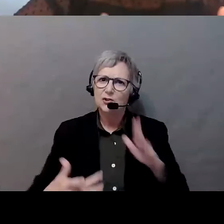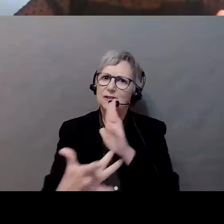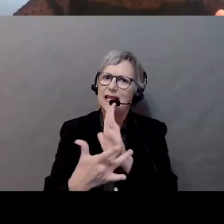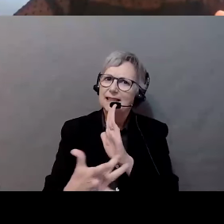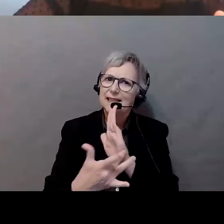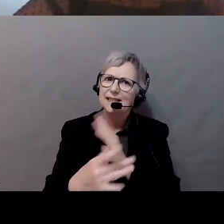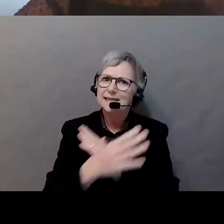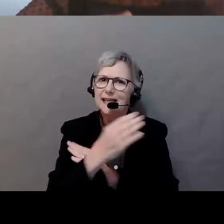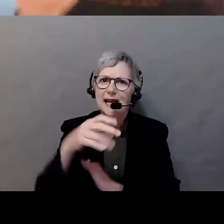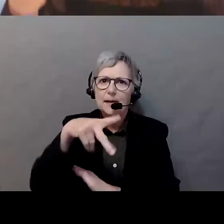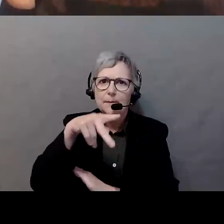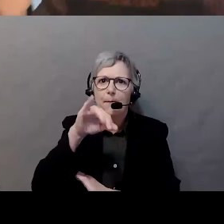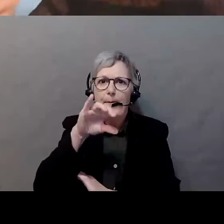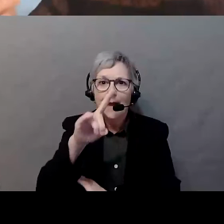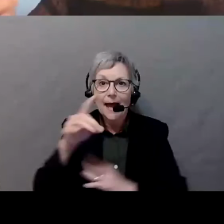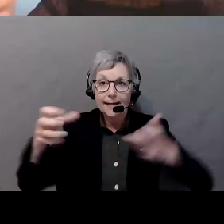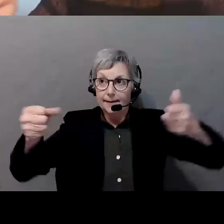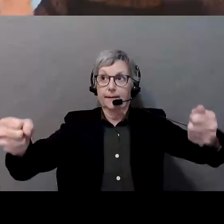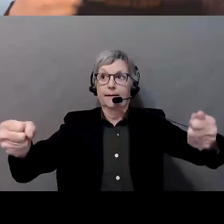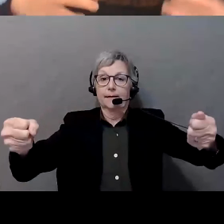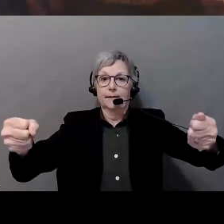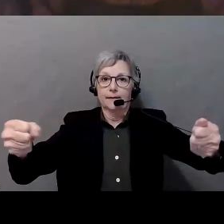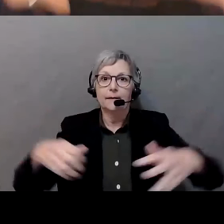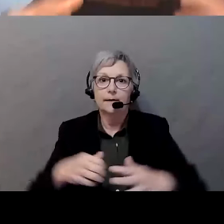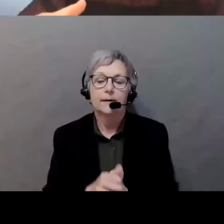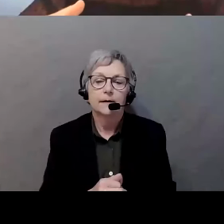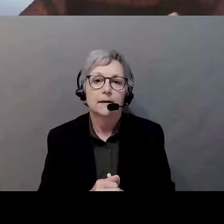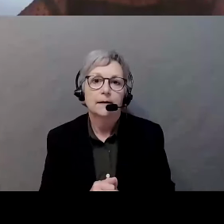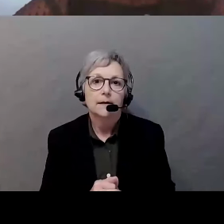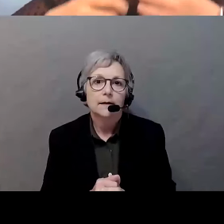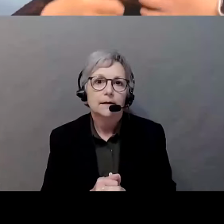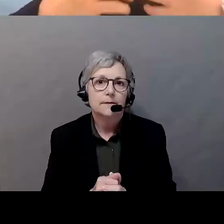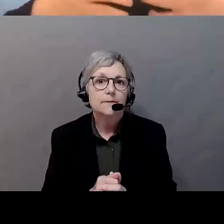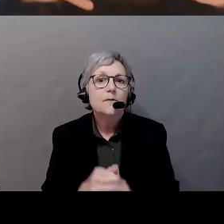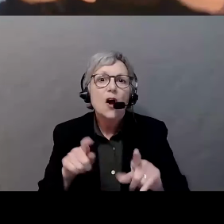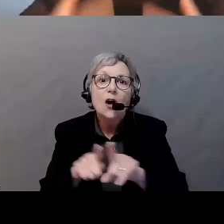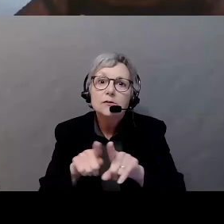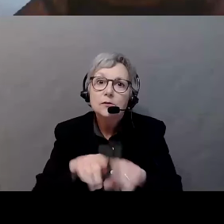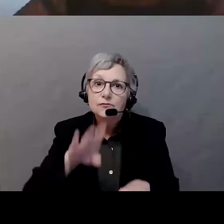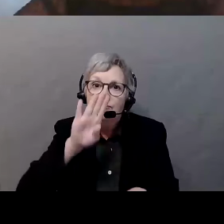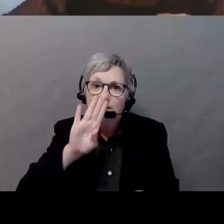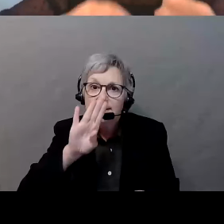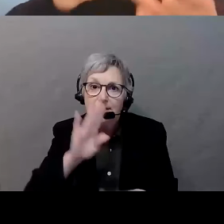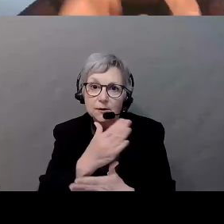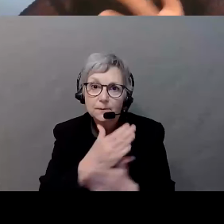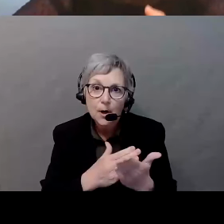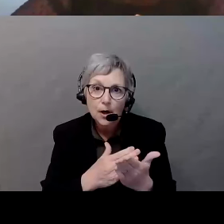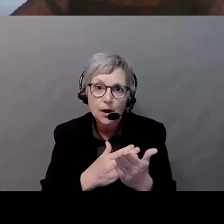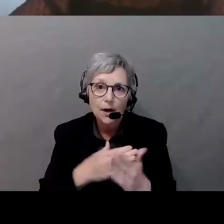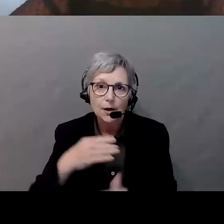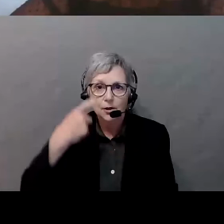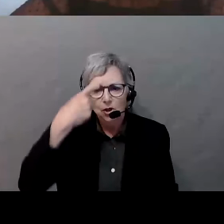CAME IN. WITH THE FRUSTRATION PIECE, WE JUMPED IN WITH COMFORT